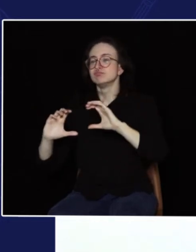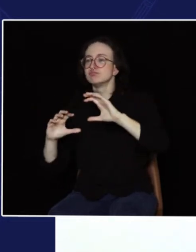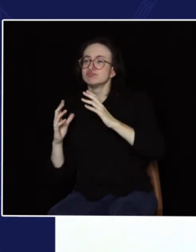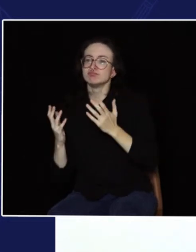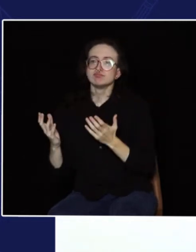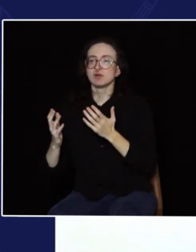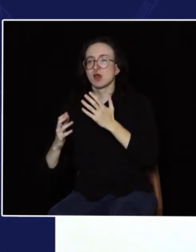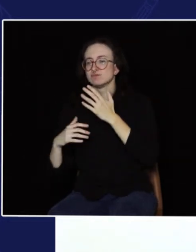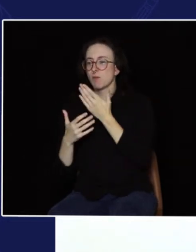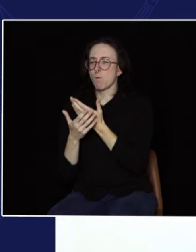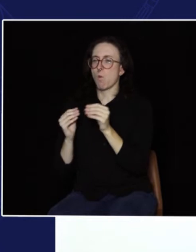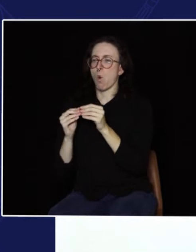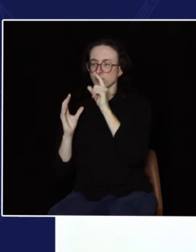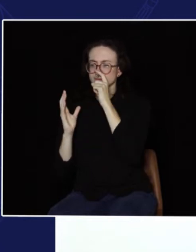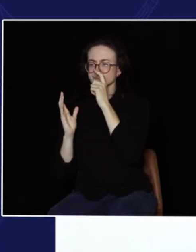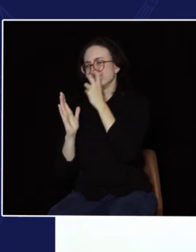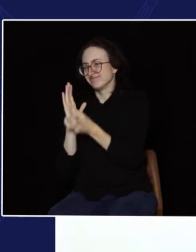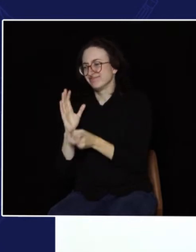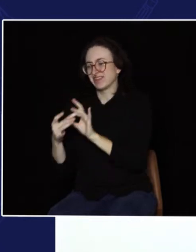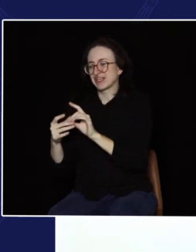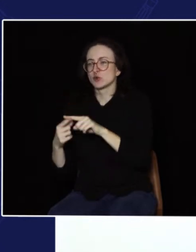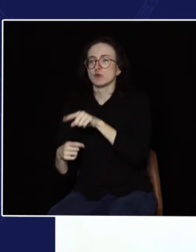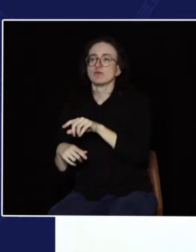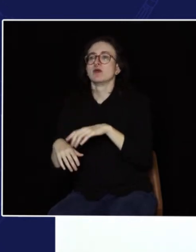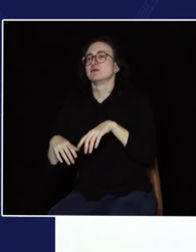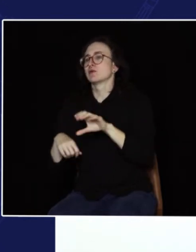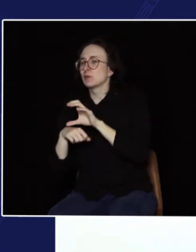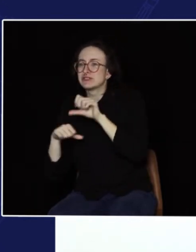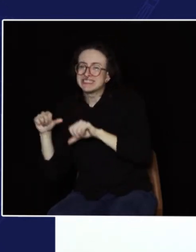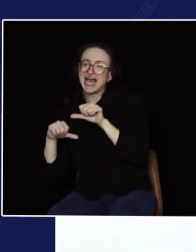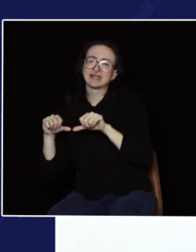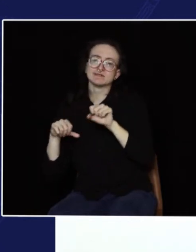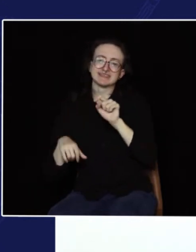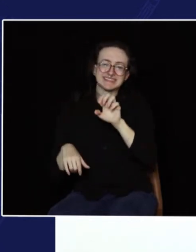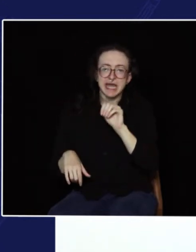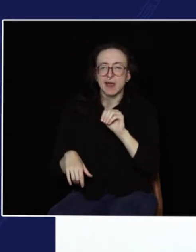related to computer science, or STEM, or something to...